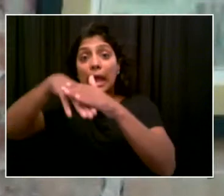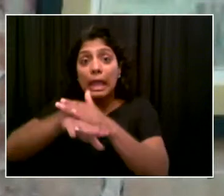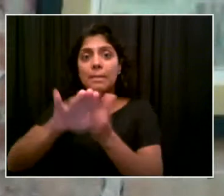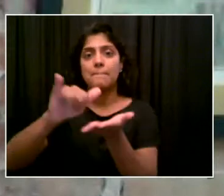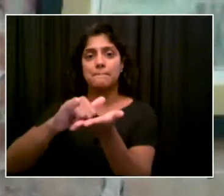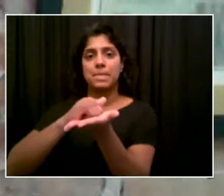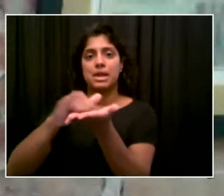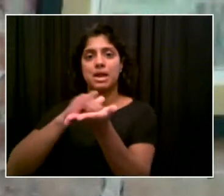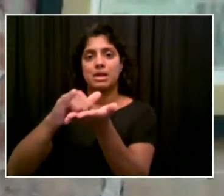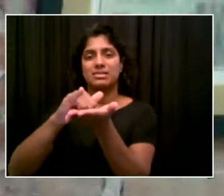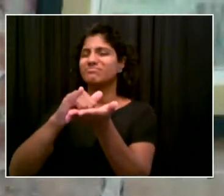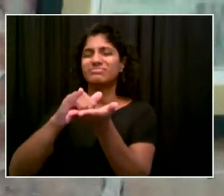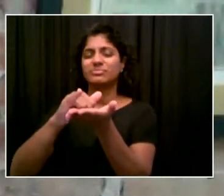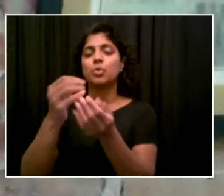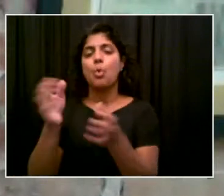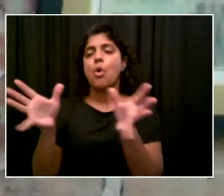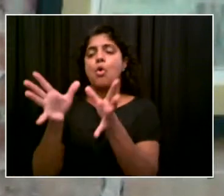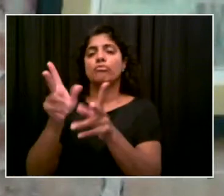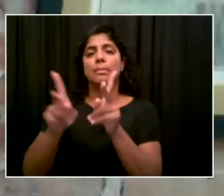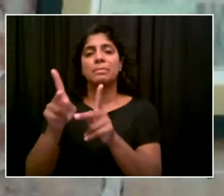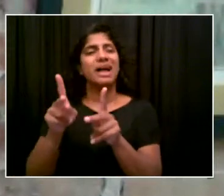AIR CLEANER. I COMMEND YOU